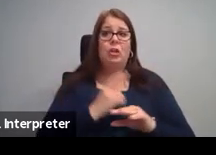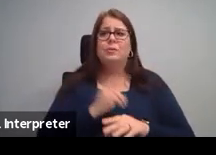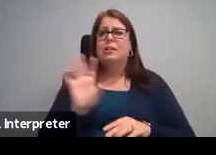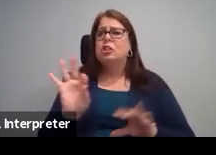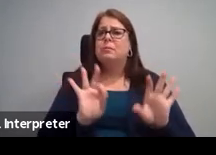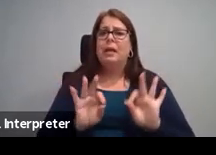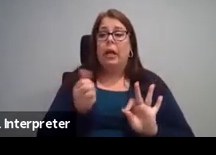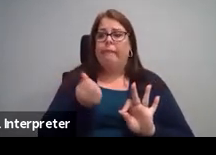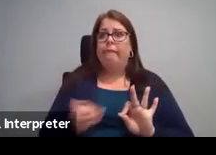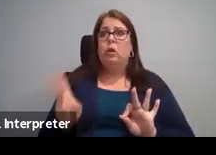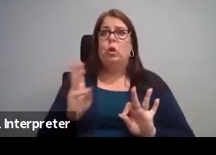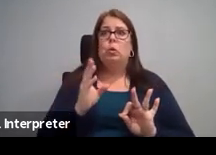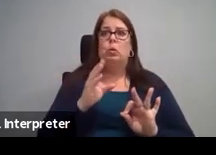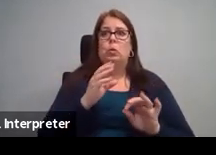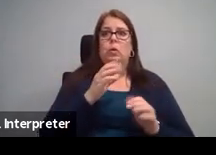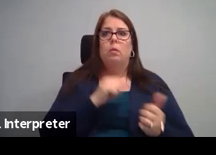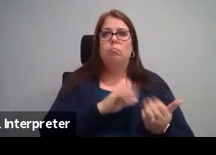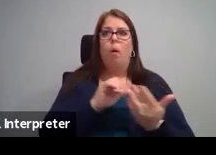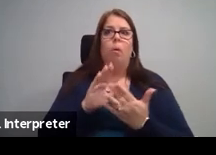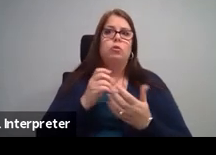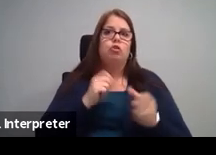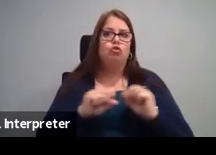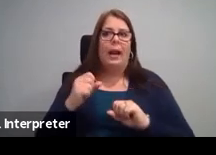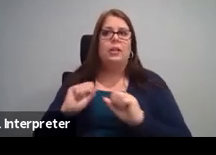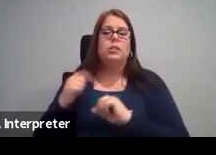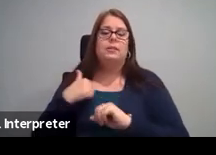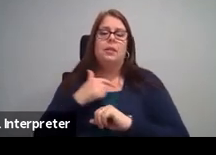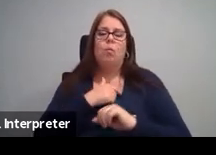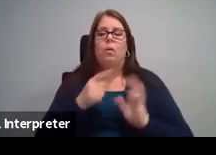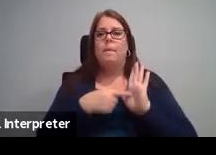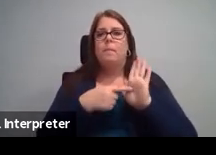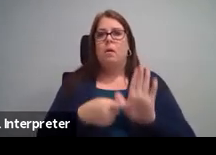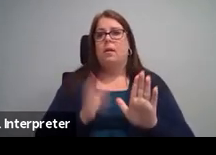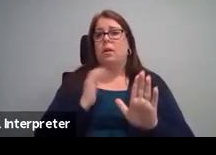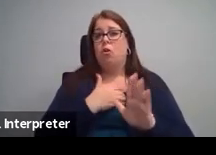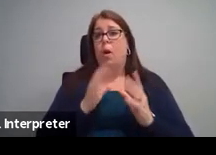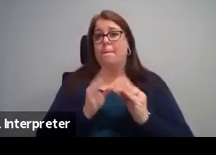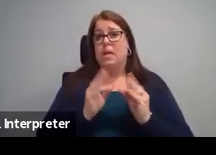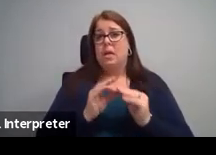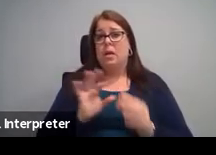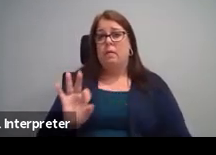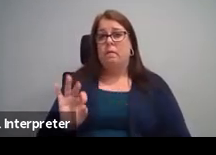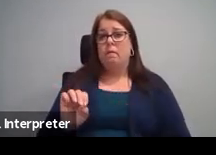Laurie Arnold: You know we are modeling in our meeting formats, you know, some of my teachers had not even figured out breakout rooms.